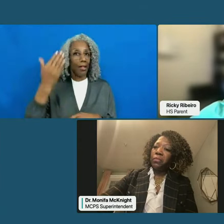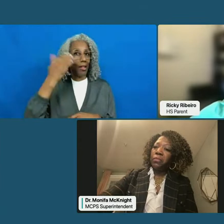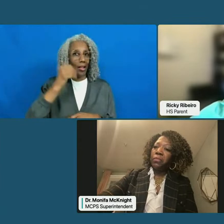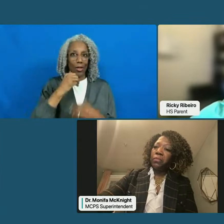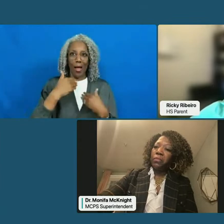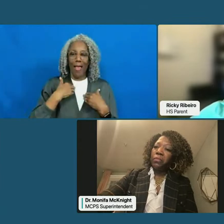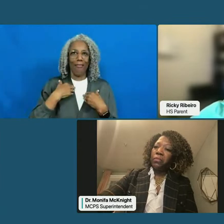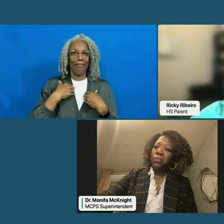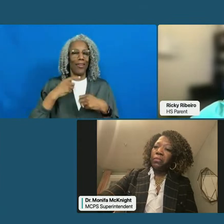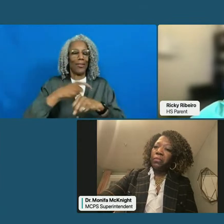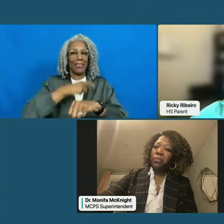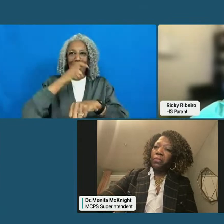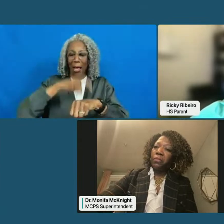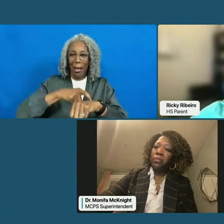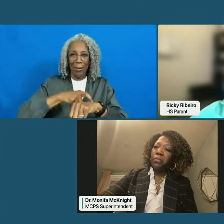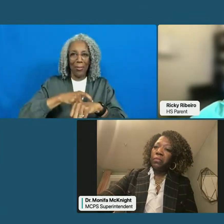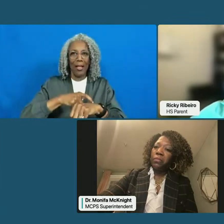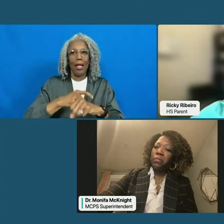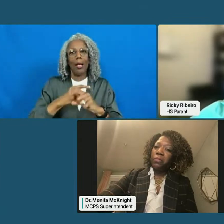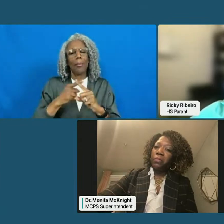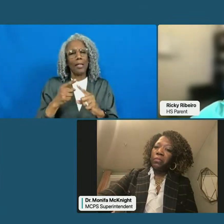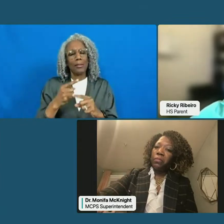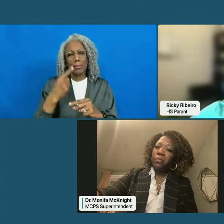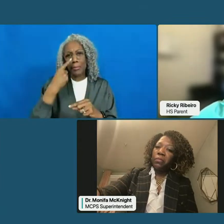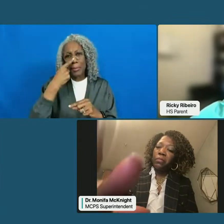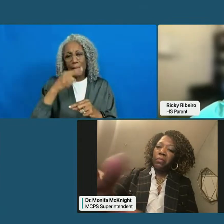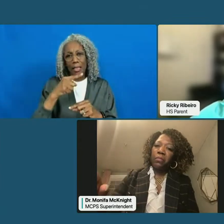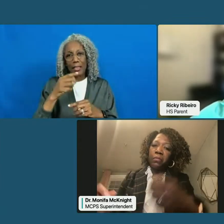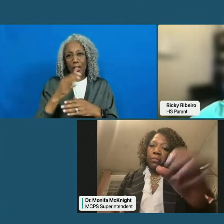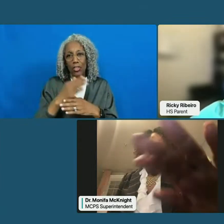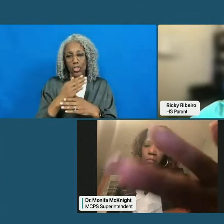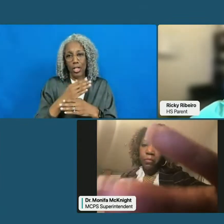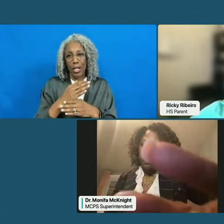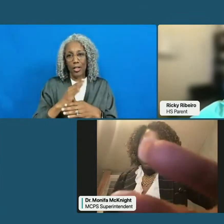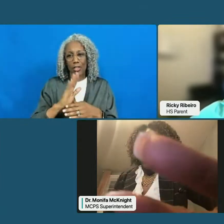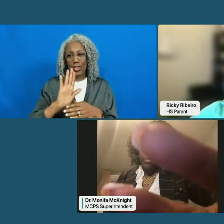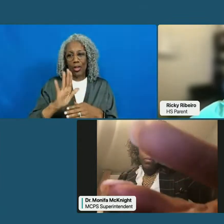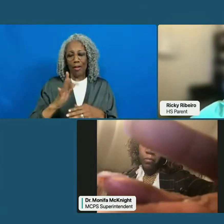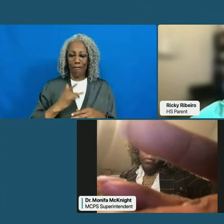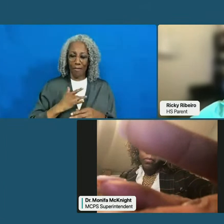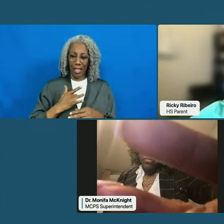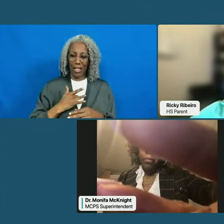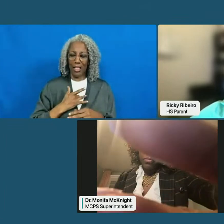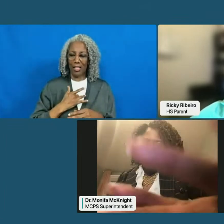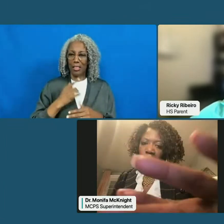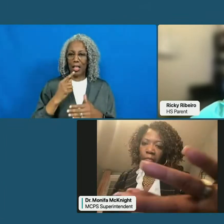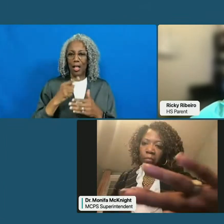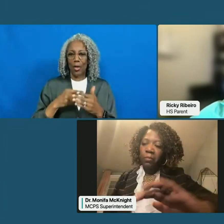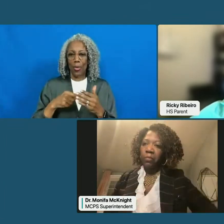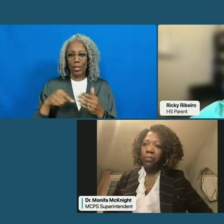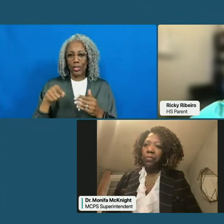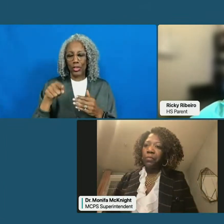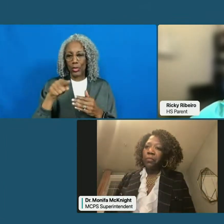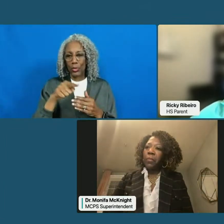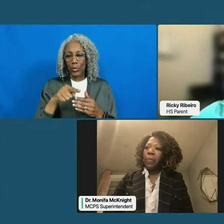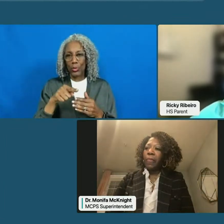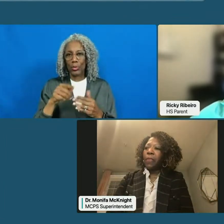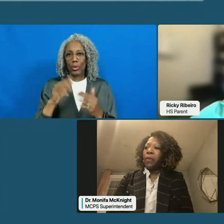The floor is yours, and I know we don't have all night. But at